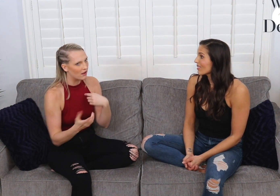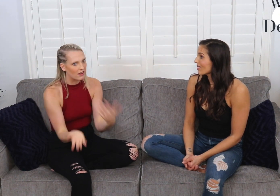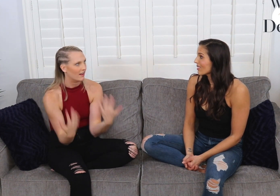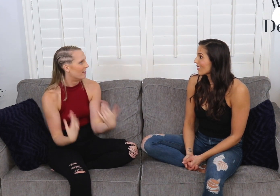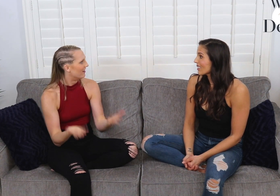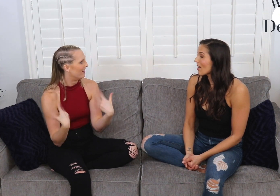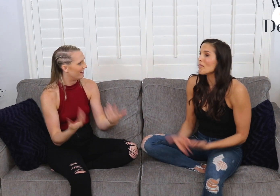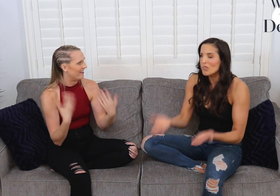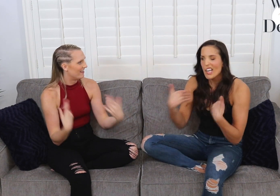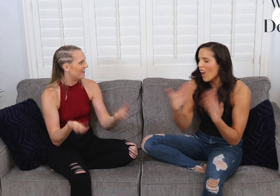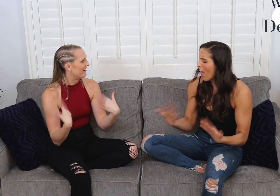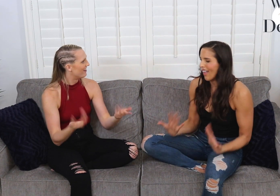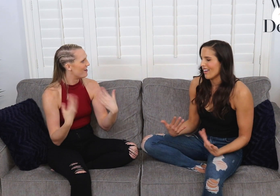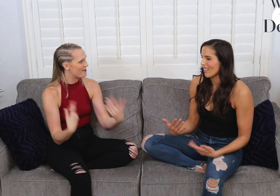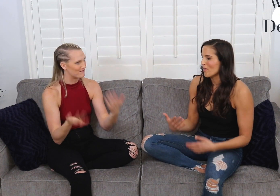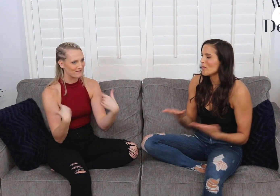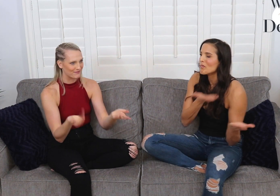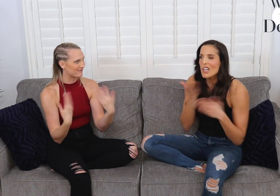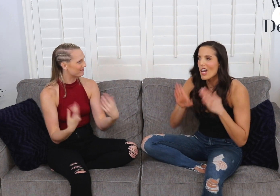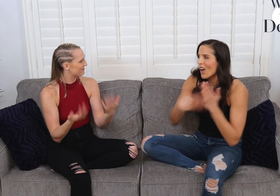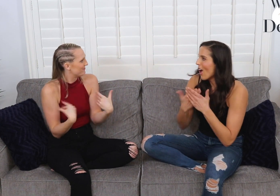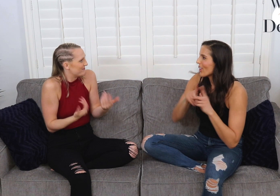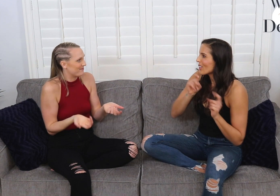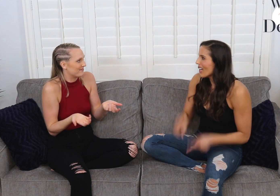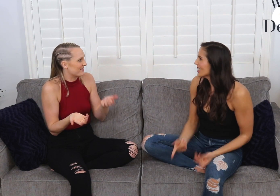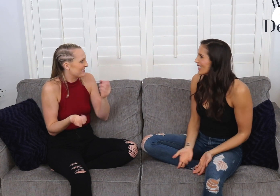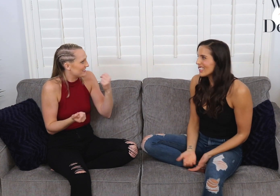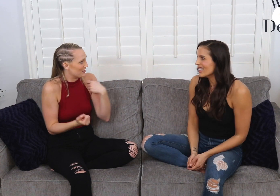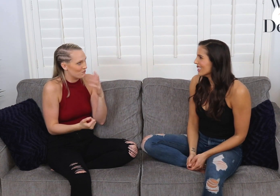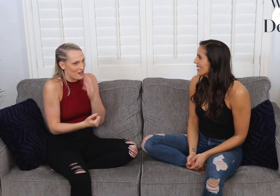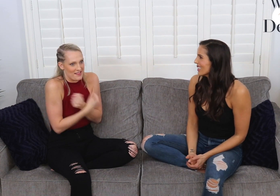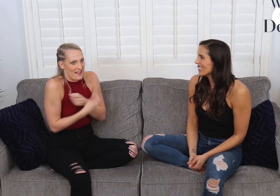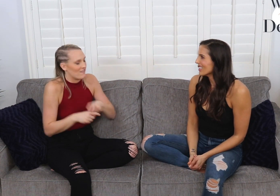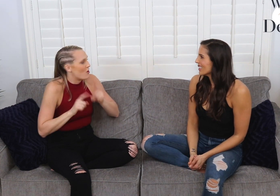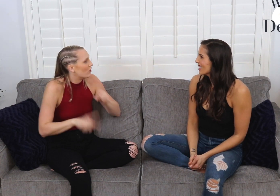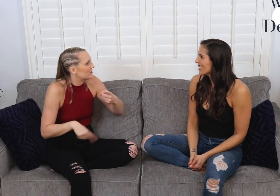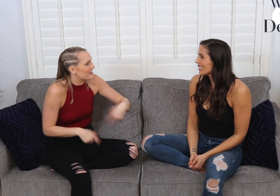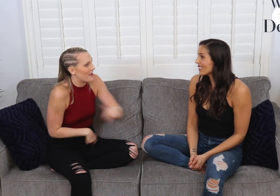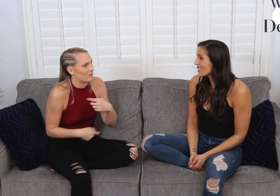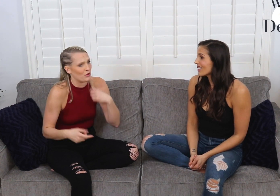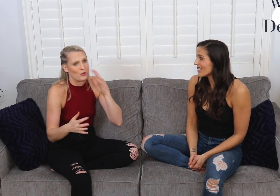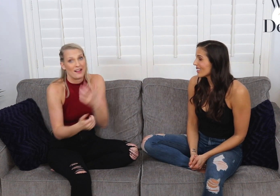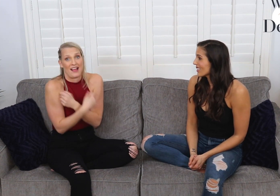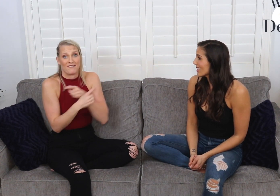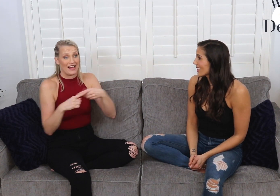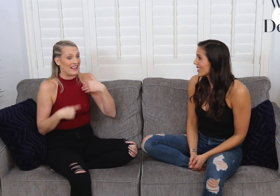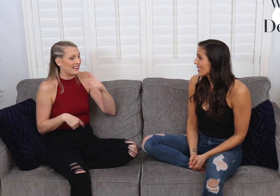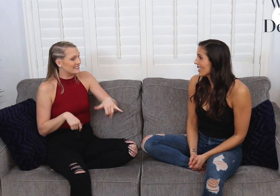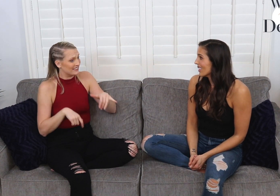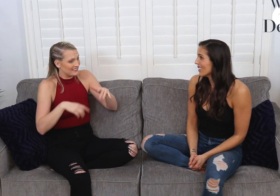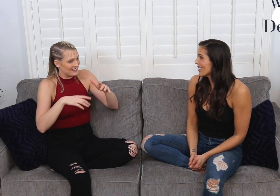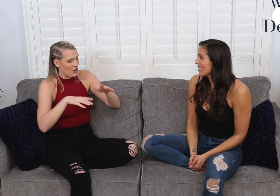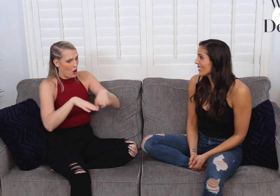so they become afraid to ask questions while i'm over here like: Come on! -Bring on all the questions! I would love to answer all of your questions that they have for us.